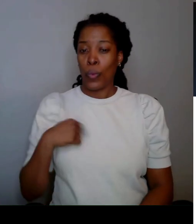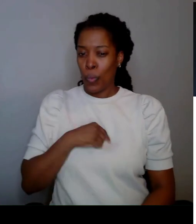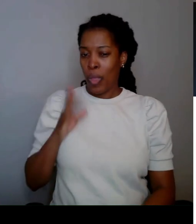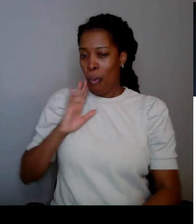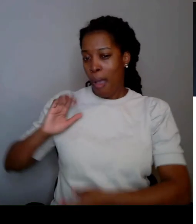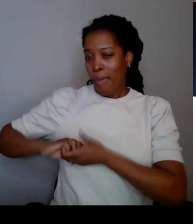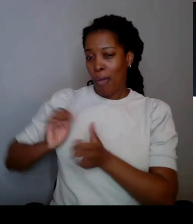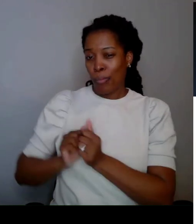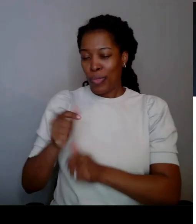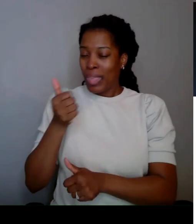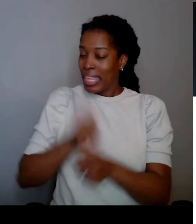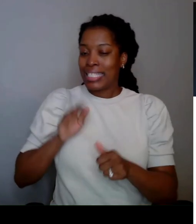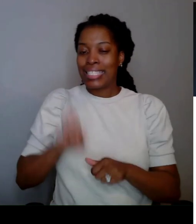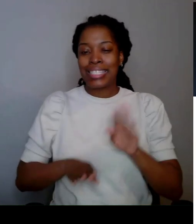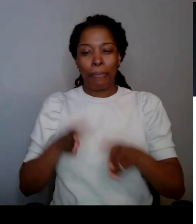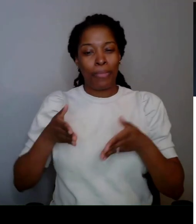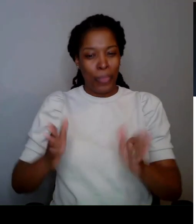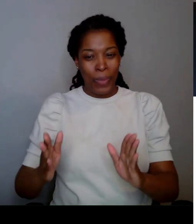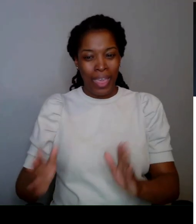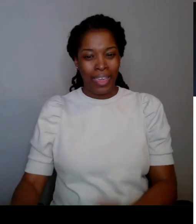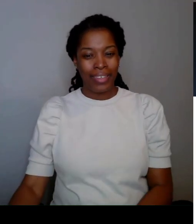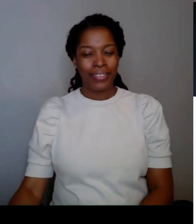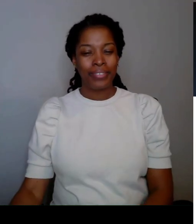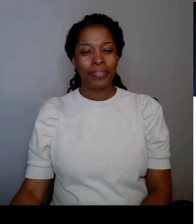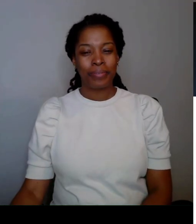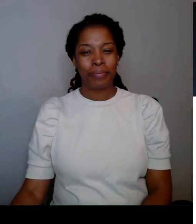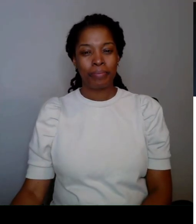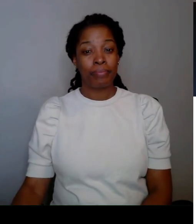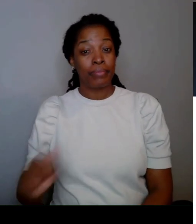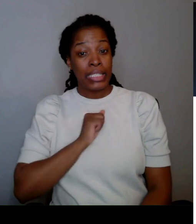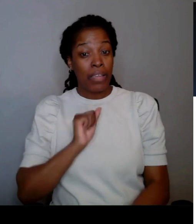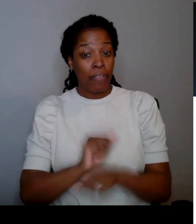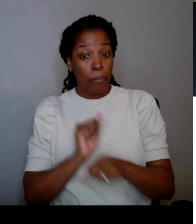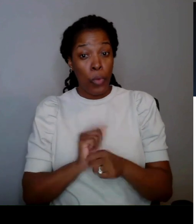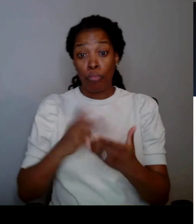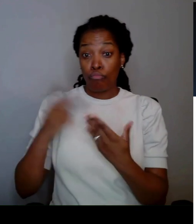self-employment Program Steps There are several steps to the self-employment